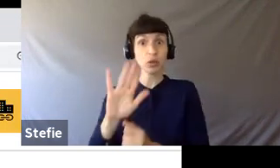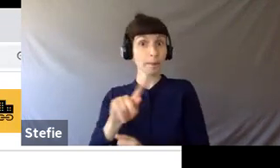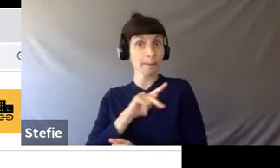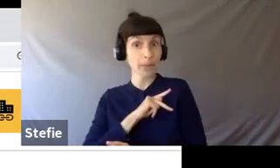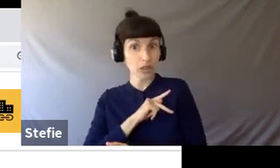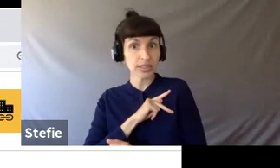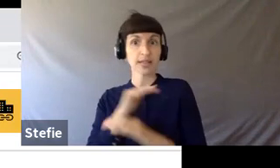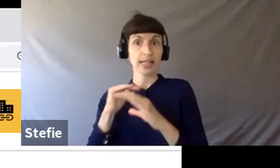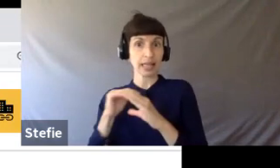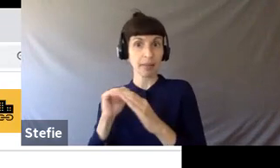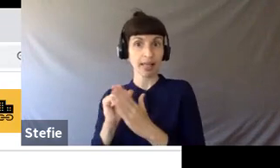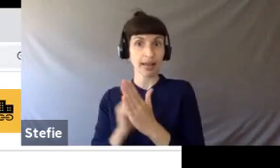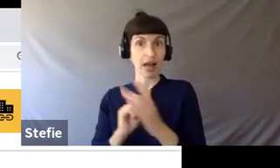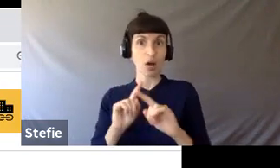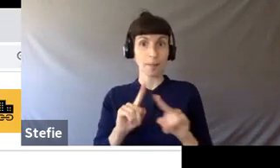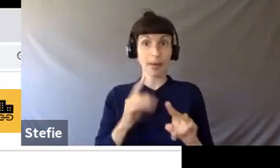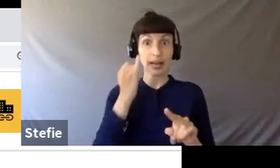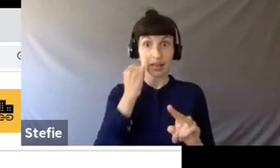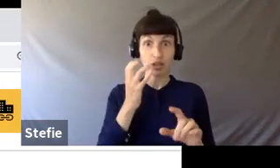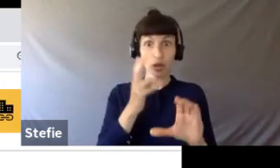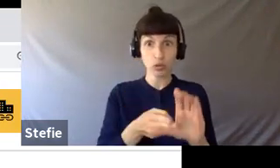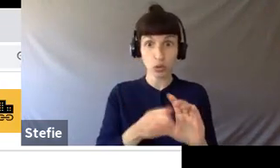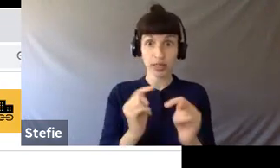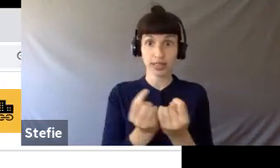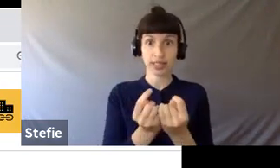Your District has a signed up. Yes, you can get a free account and you can get a personal account but